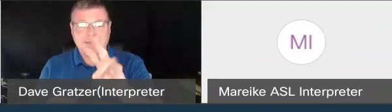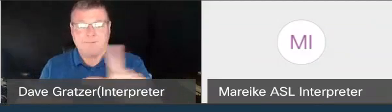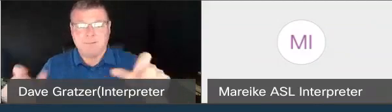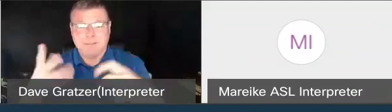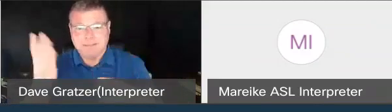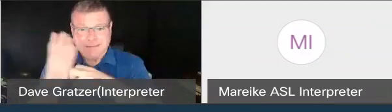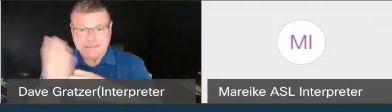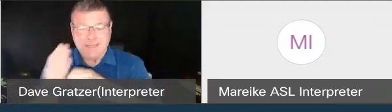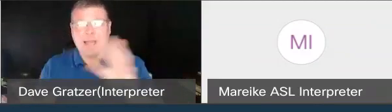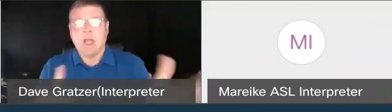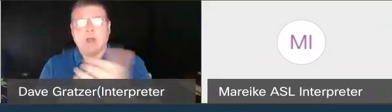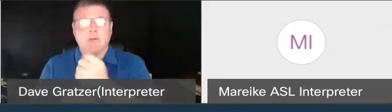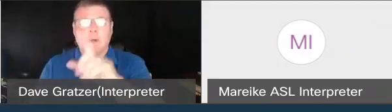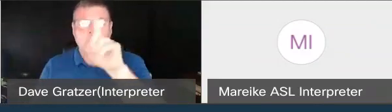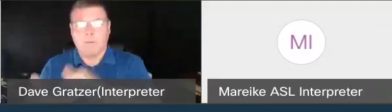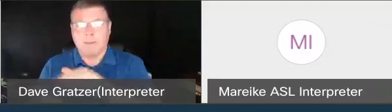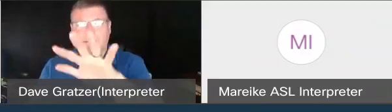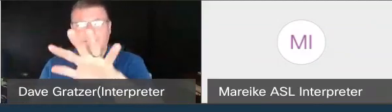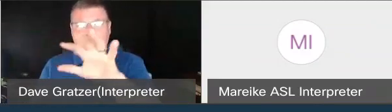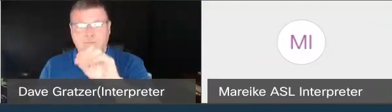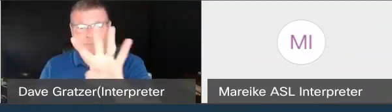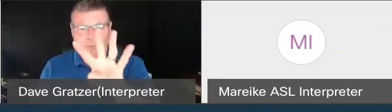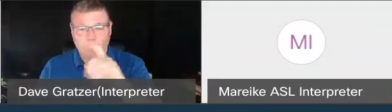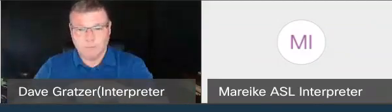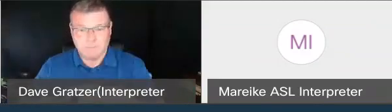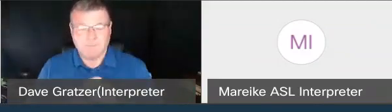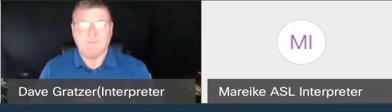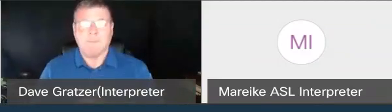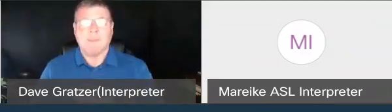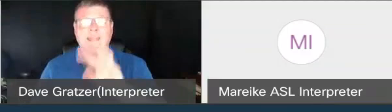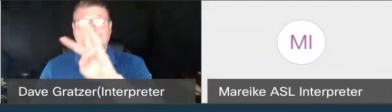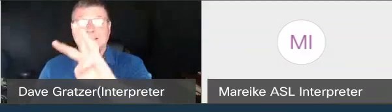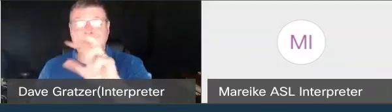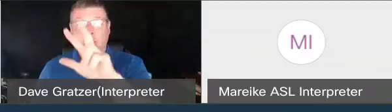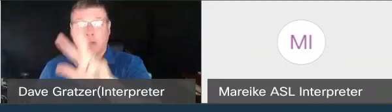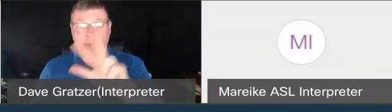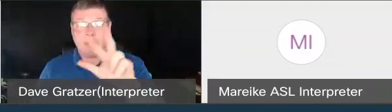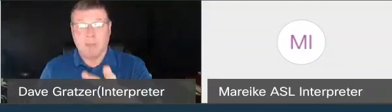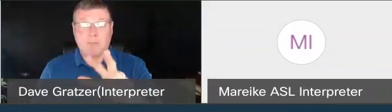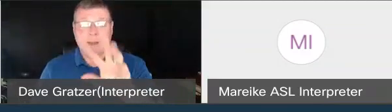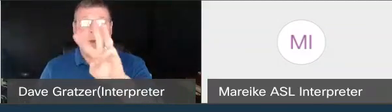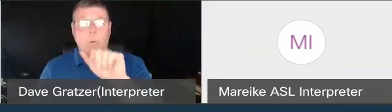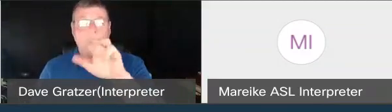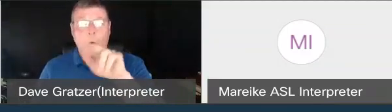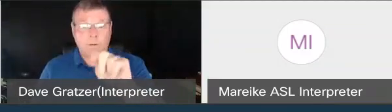They're arrested 1,504 times. They had 633 active warrants as of 01/01 of '21